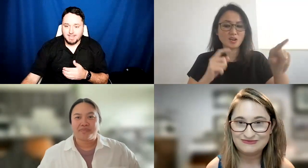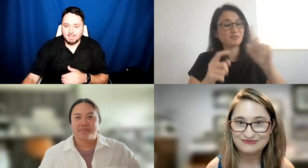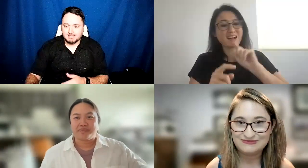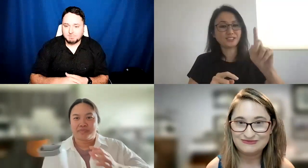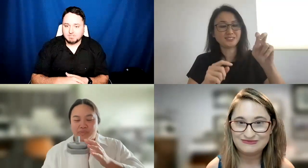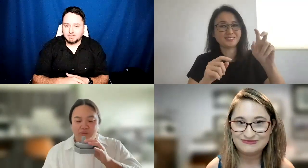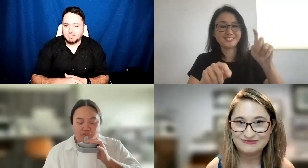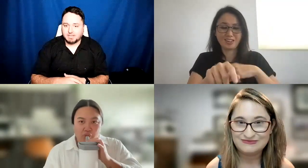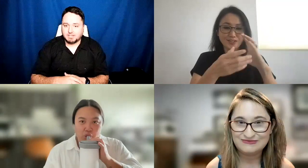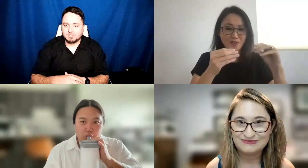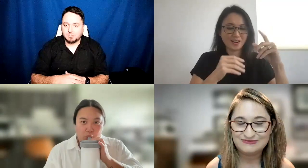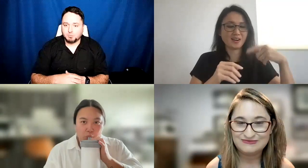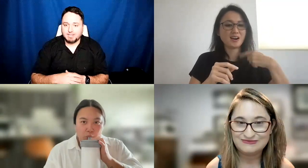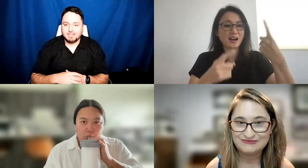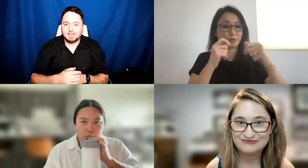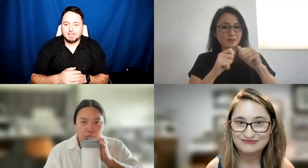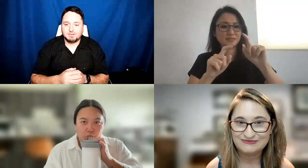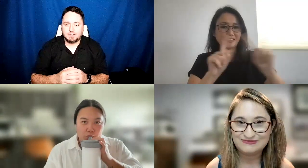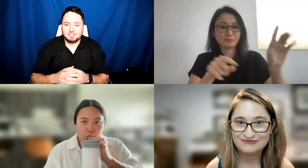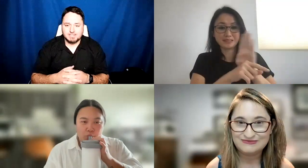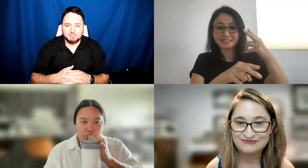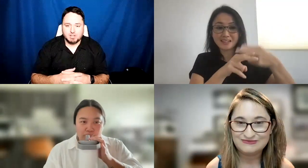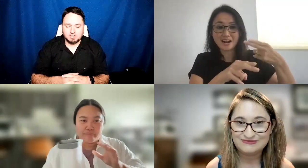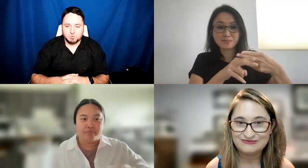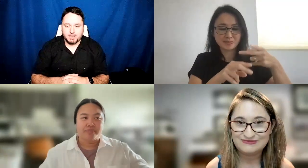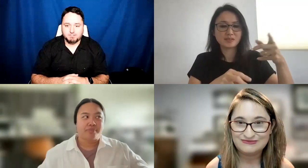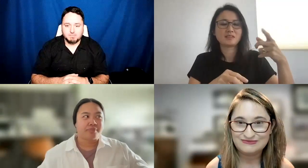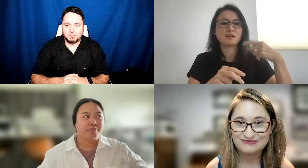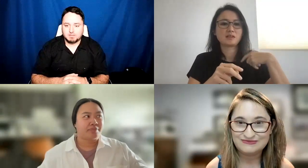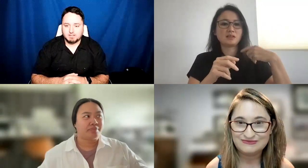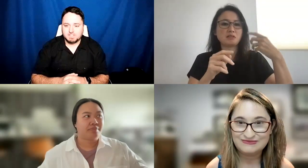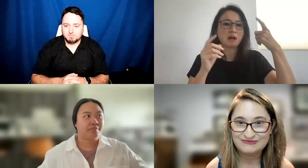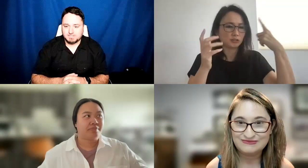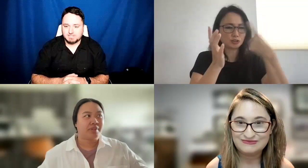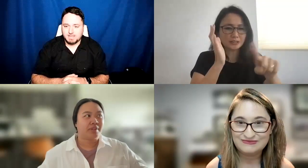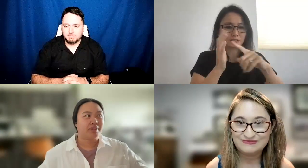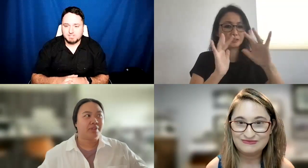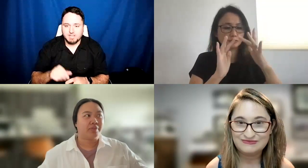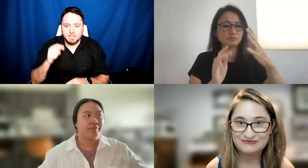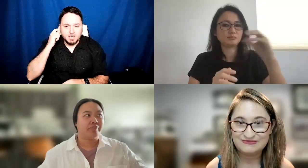Yes, absolutely. So really, it's kind of a long story. I've come up with a lot of different business names.